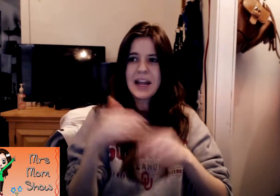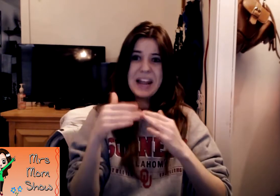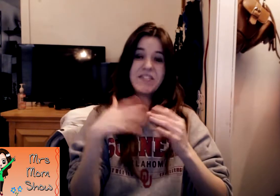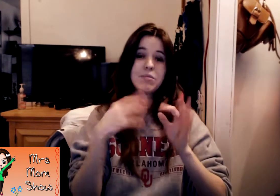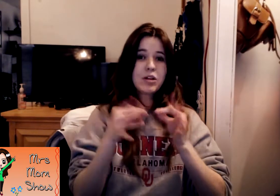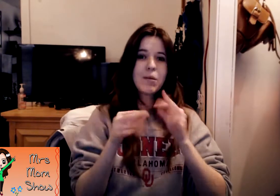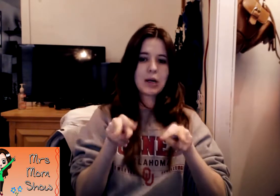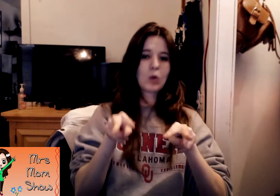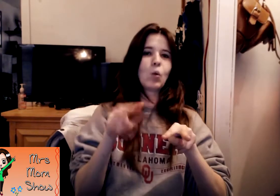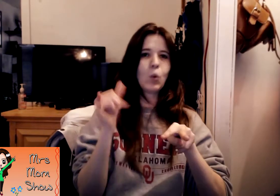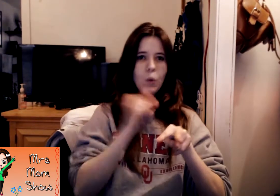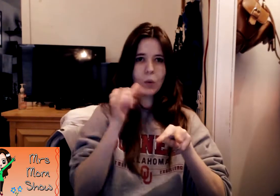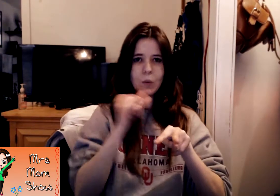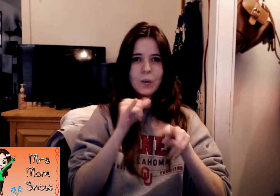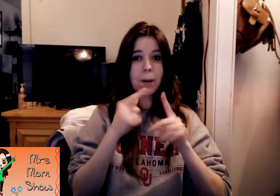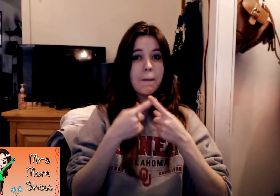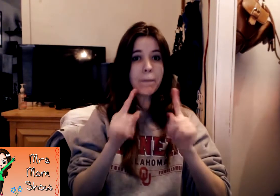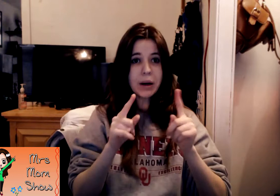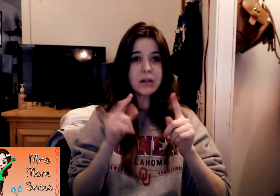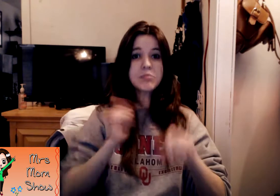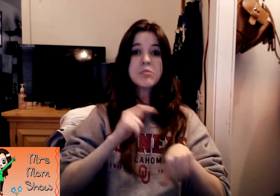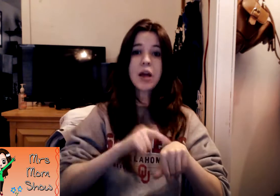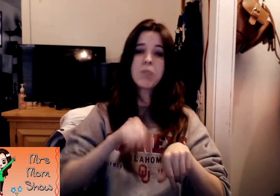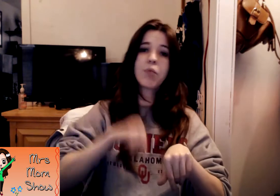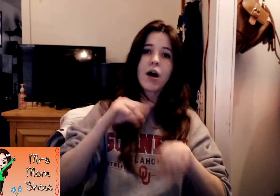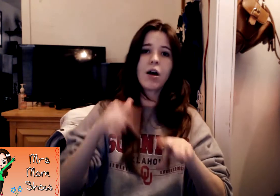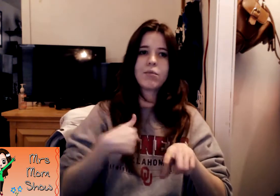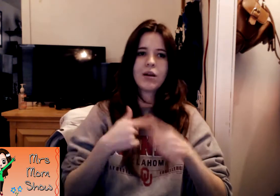Even my interpreter was like, "Ooooh", but at the same time, she was proud of me.